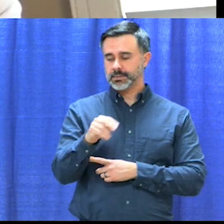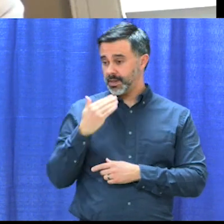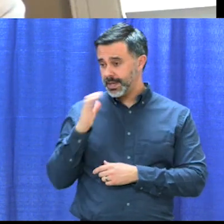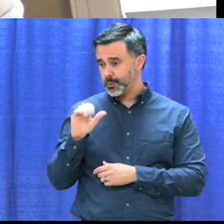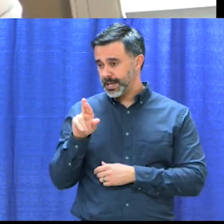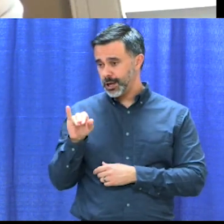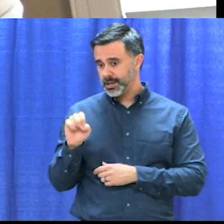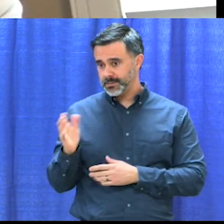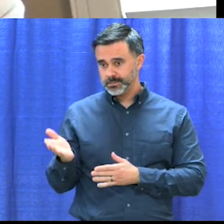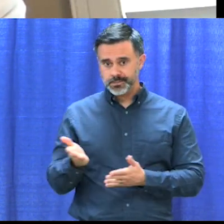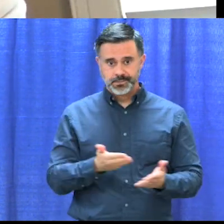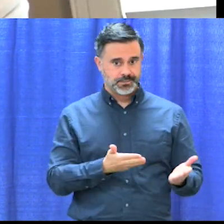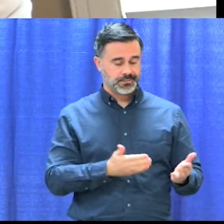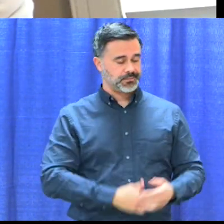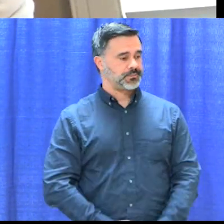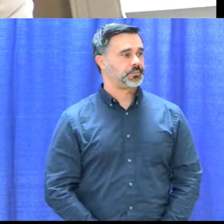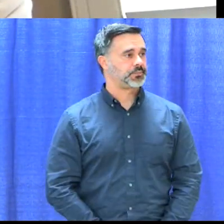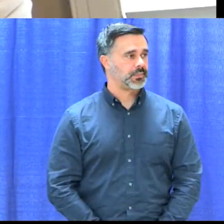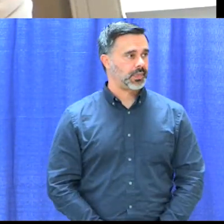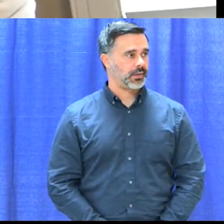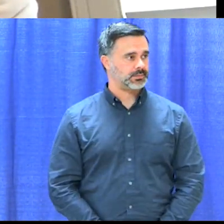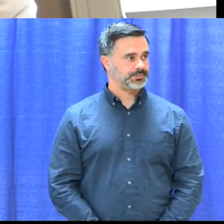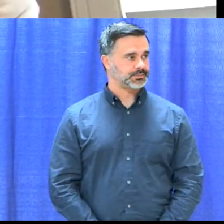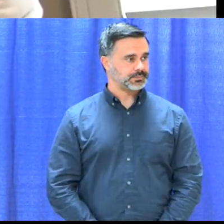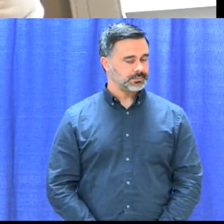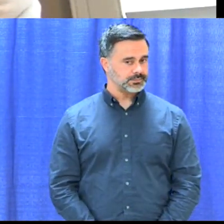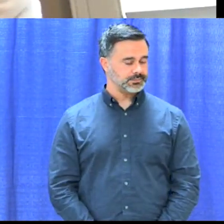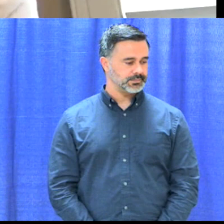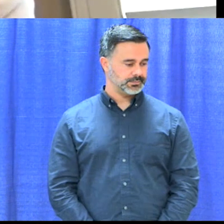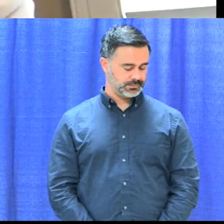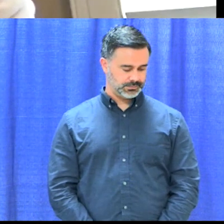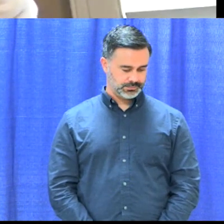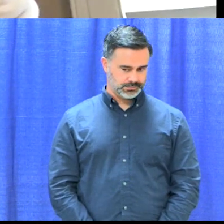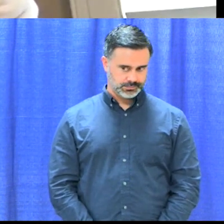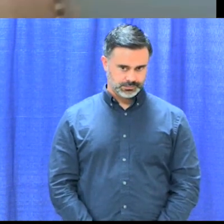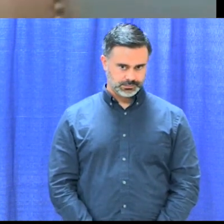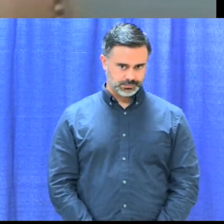[Verizon’s Heidi Barsuglia speaking] Heidi Barsuglia.